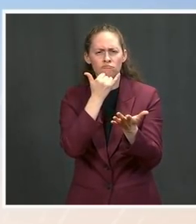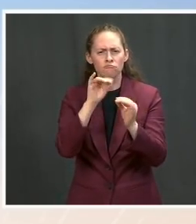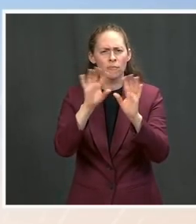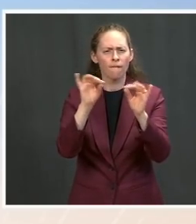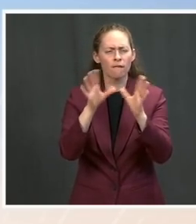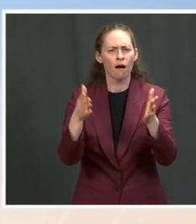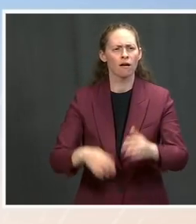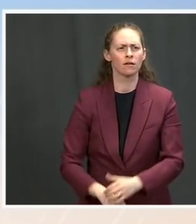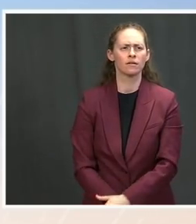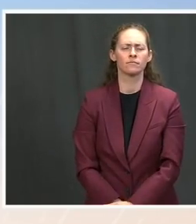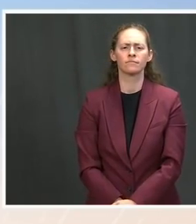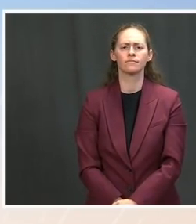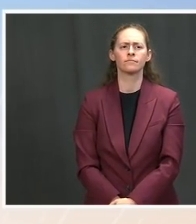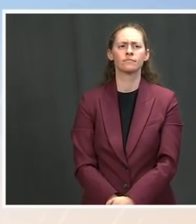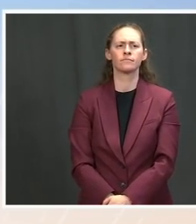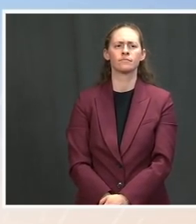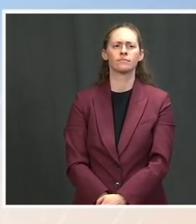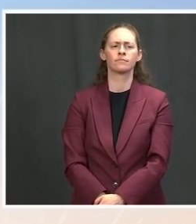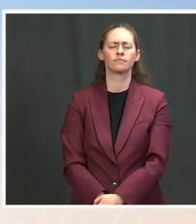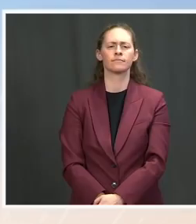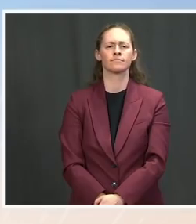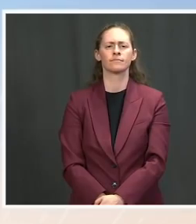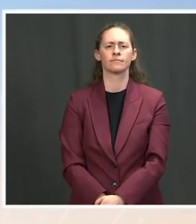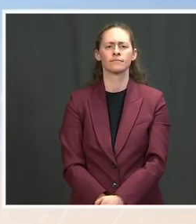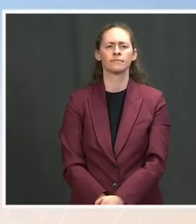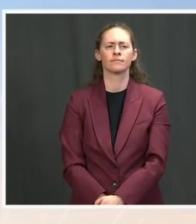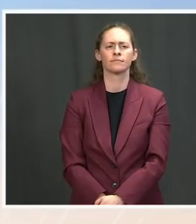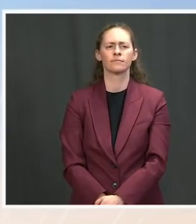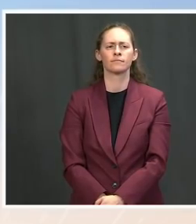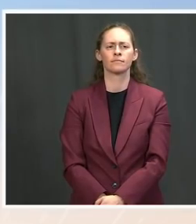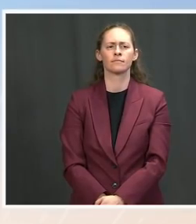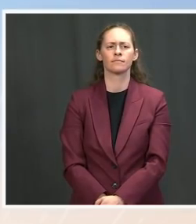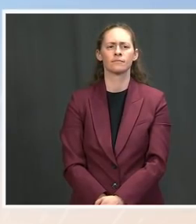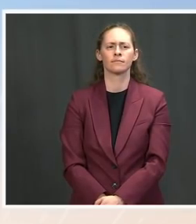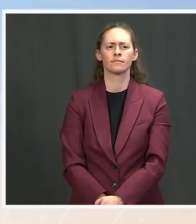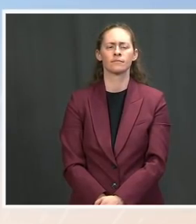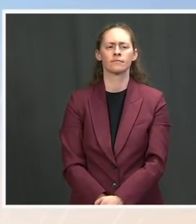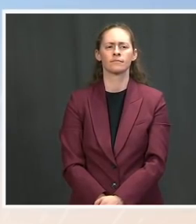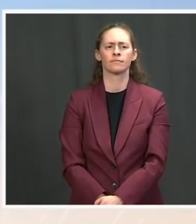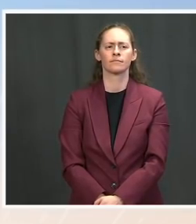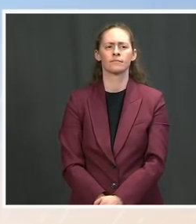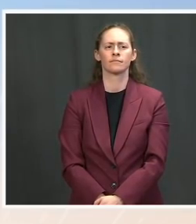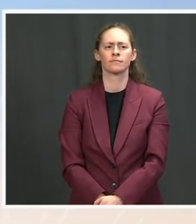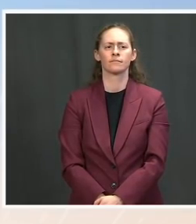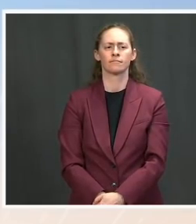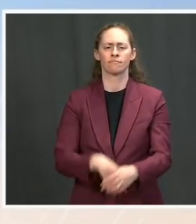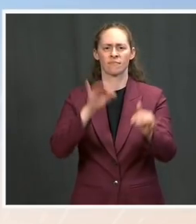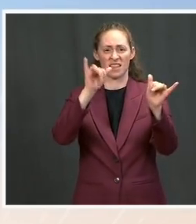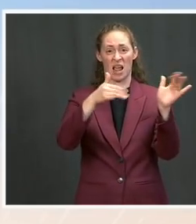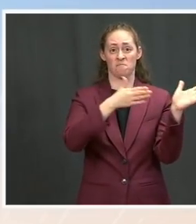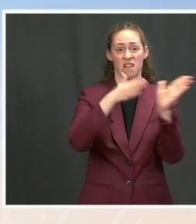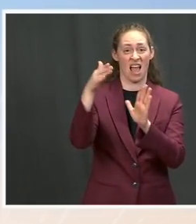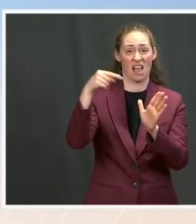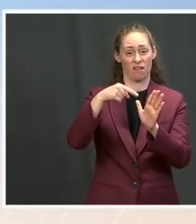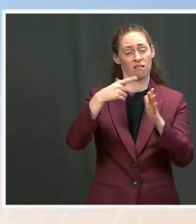is a historic investment in education and childcare; free universal pre-K for three-